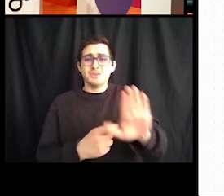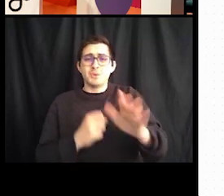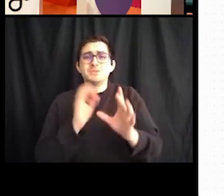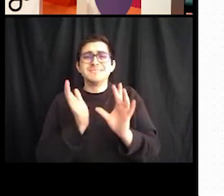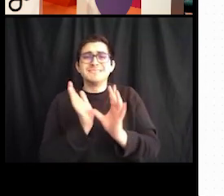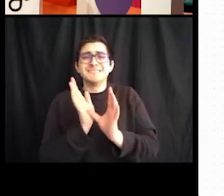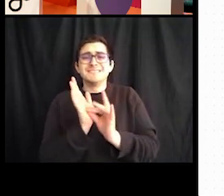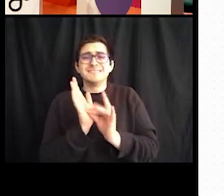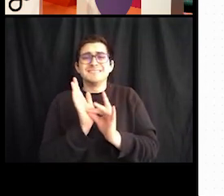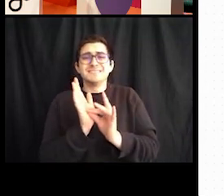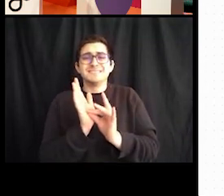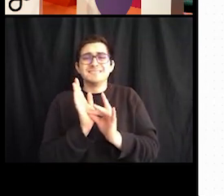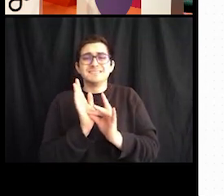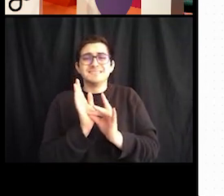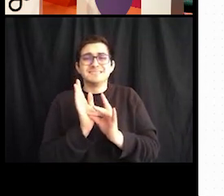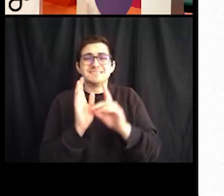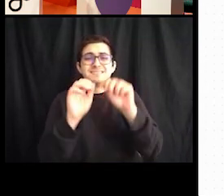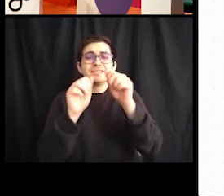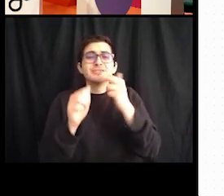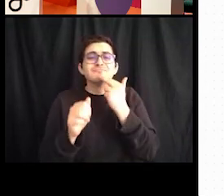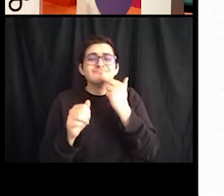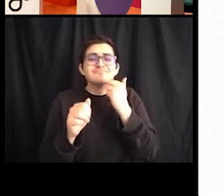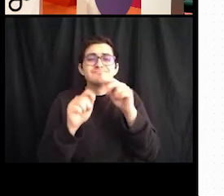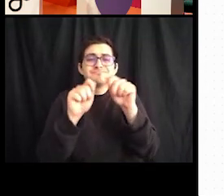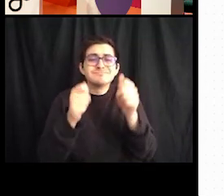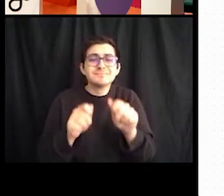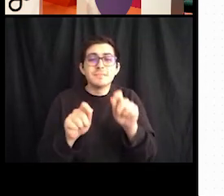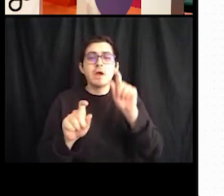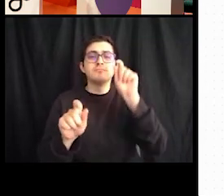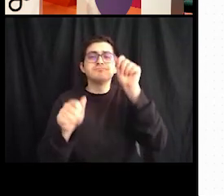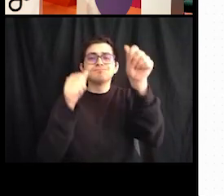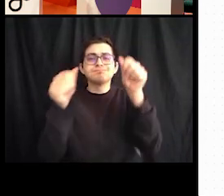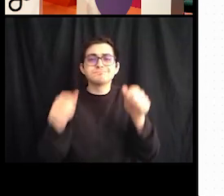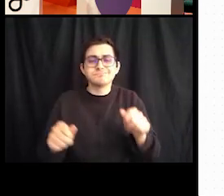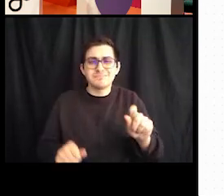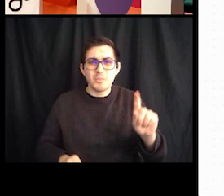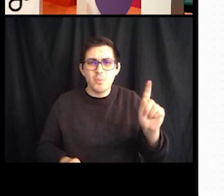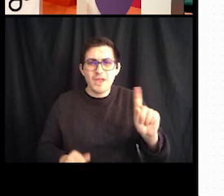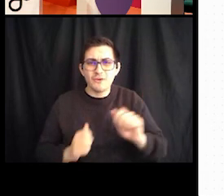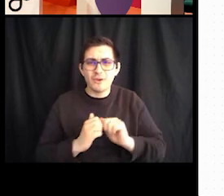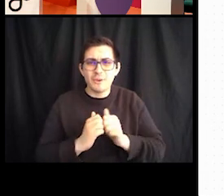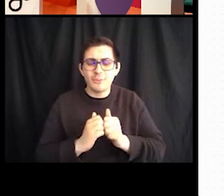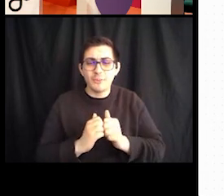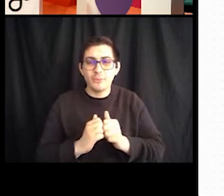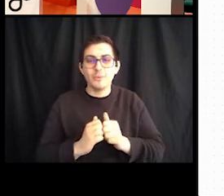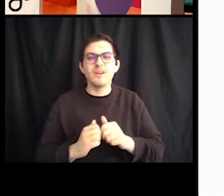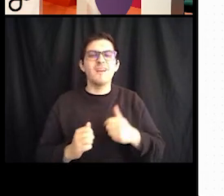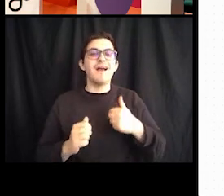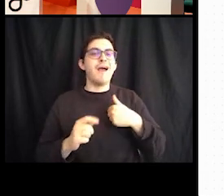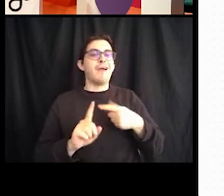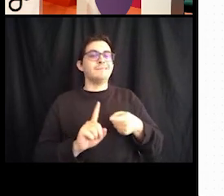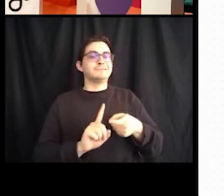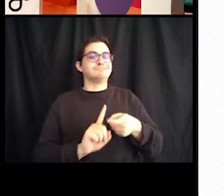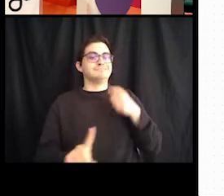And I love these stickers so I'm just putting them everywhere! But, Alice, could you tell us more about how to put those on the canvas? Absolutely.